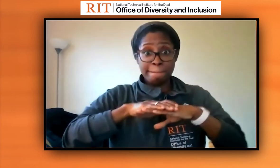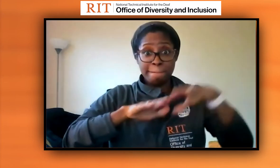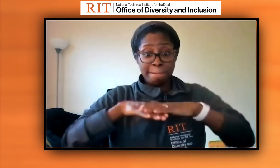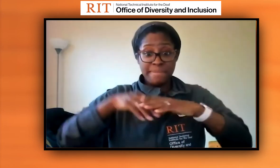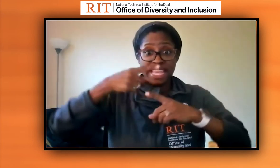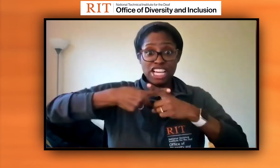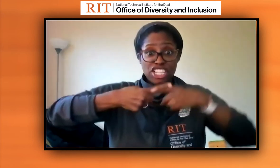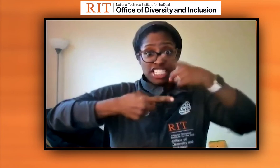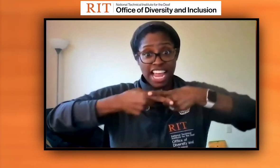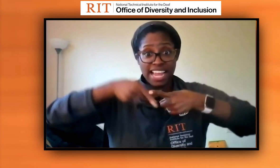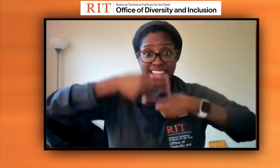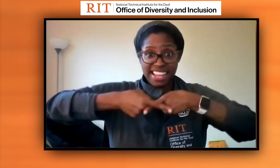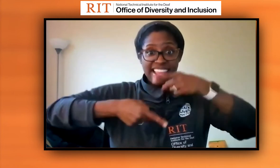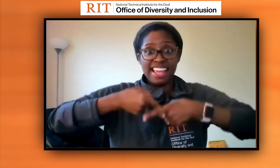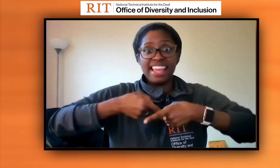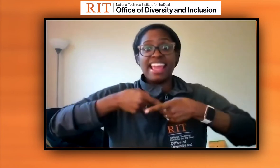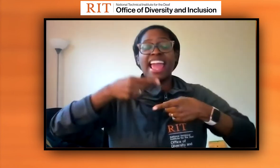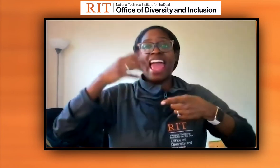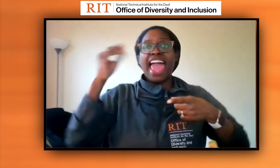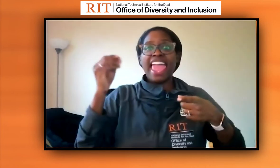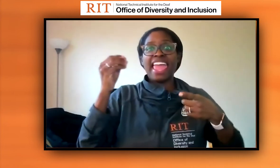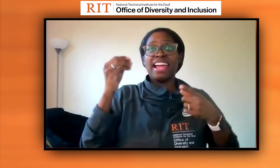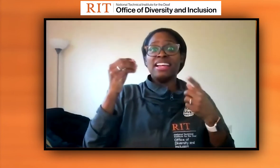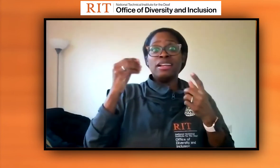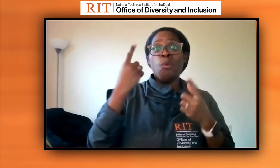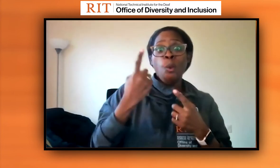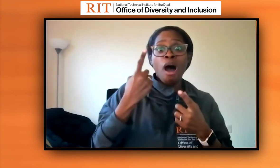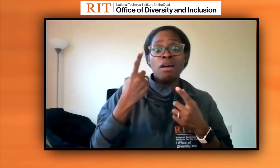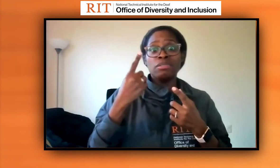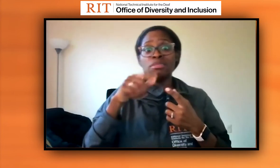And with multiple intersections and identities overlapping,